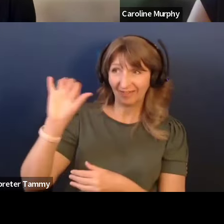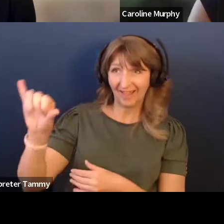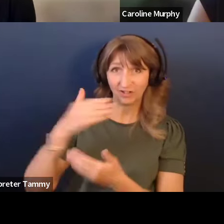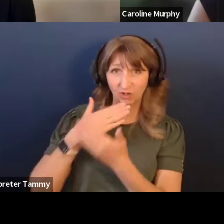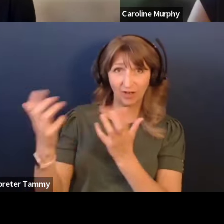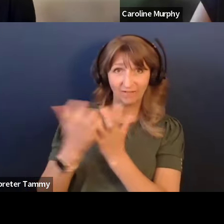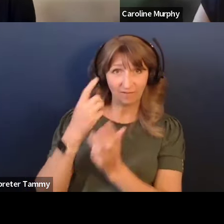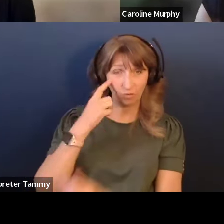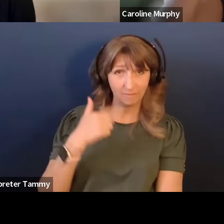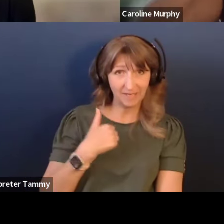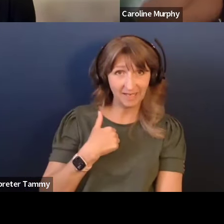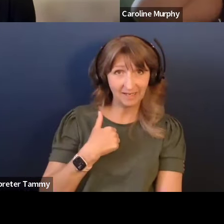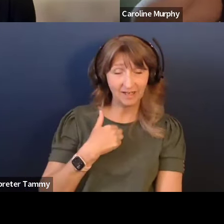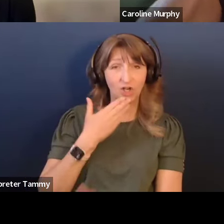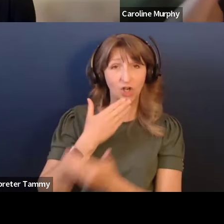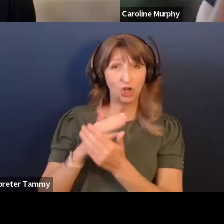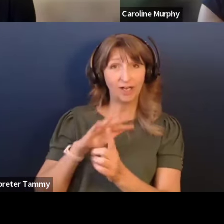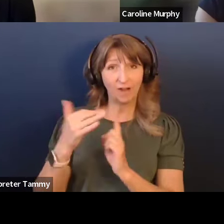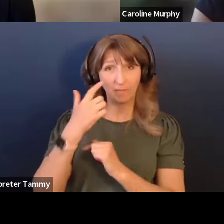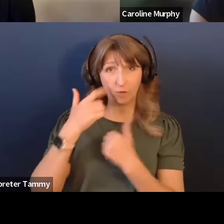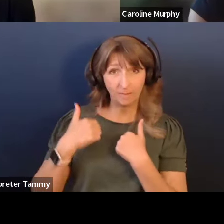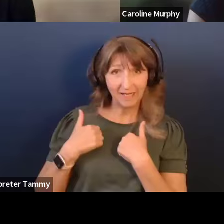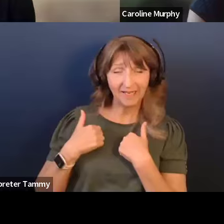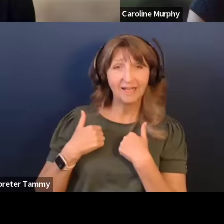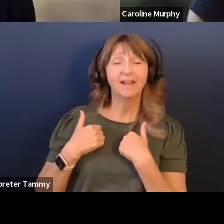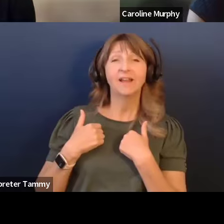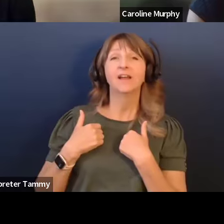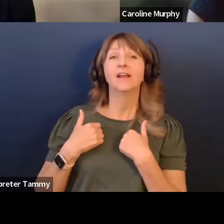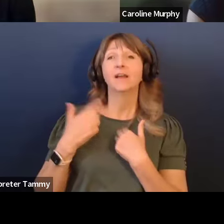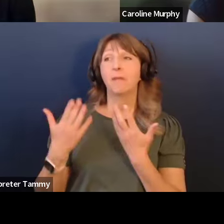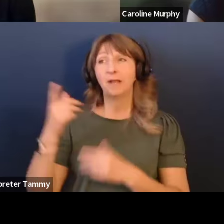decision is on wanting to engage further. You have to feel comfortable moving forward as well and